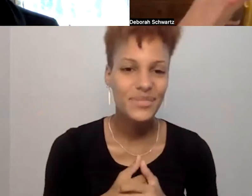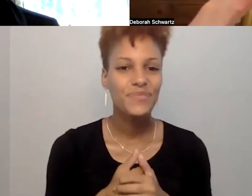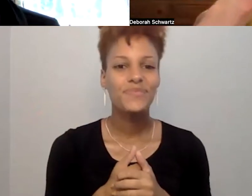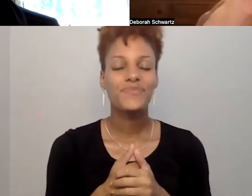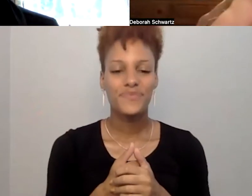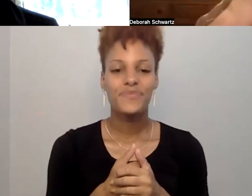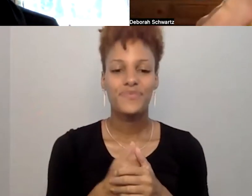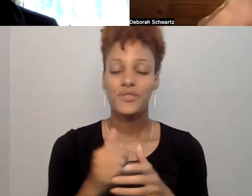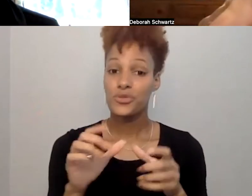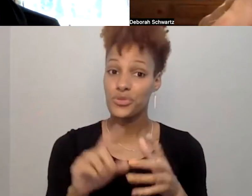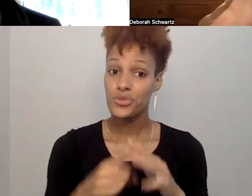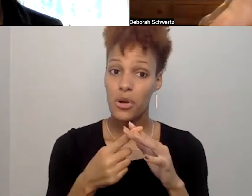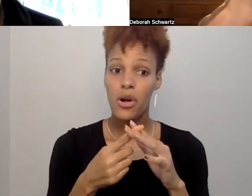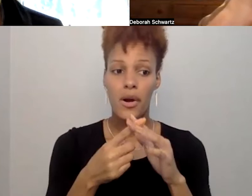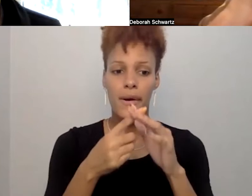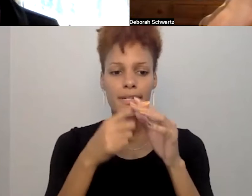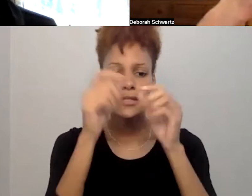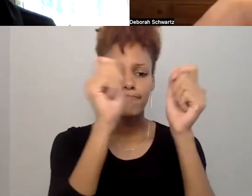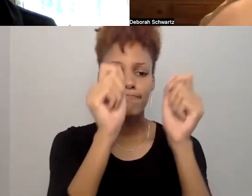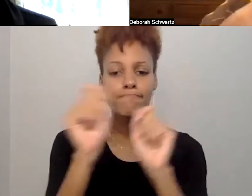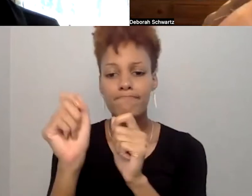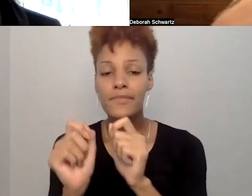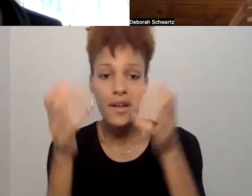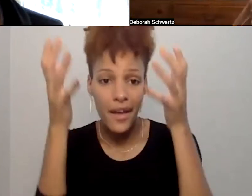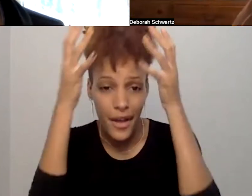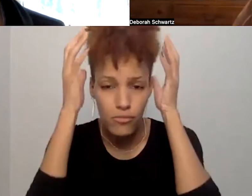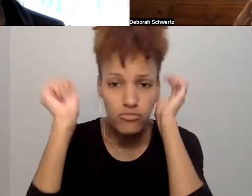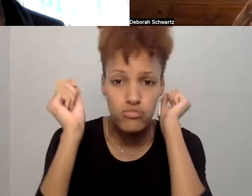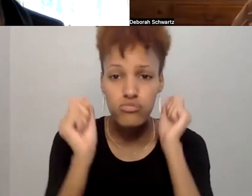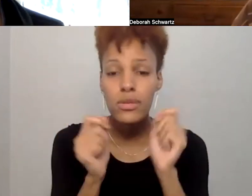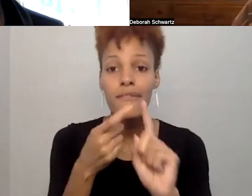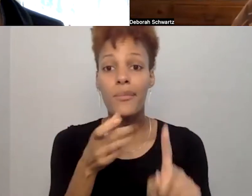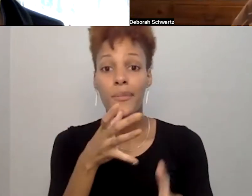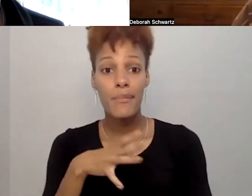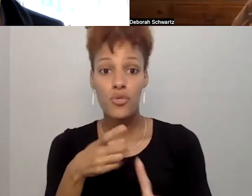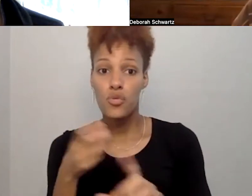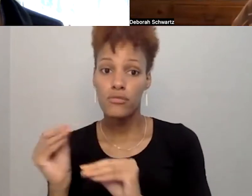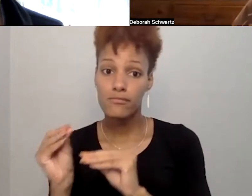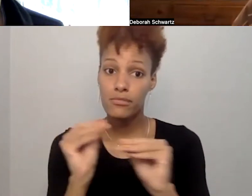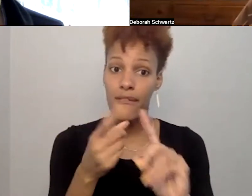do the hair of these women that came from Saratoga every week, they would get their hair